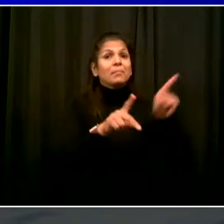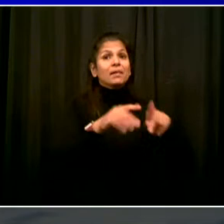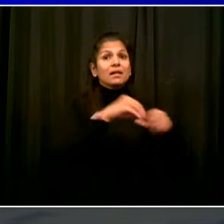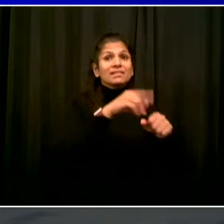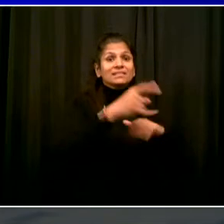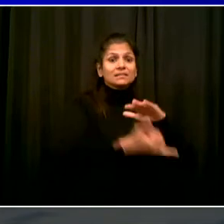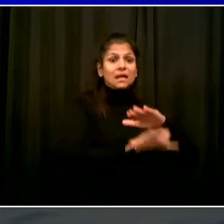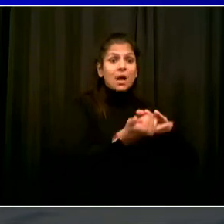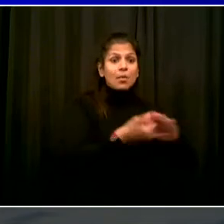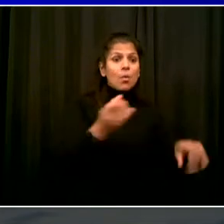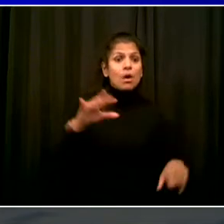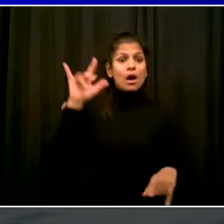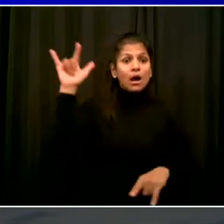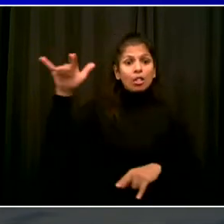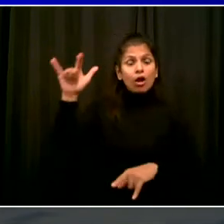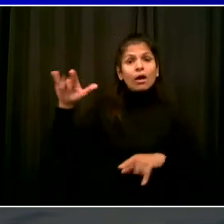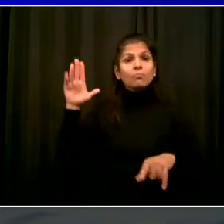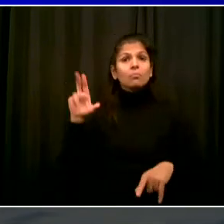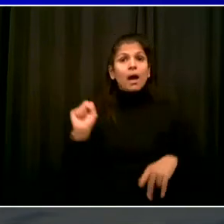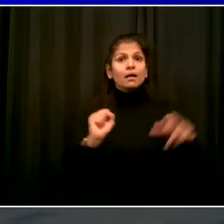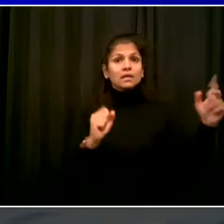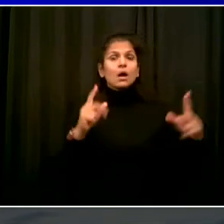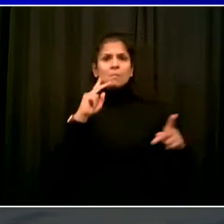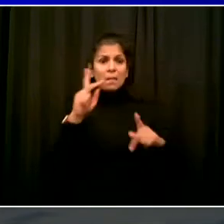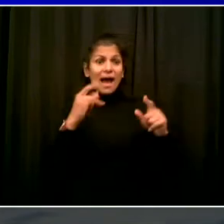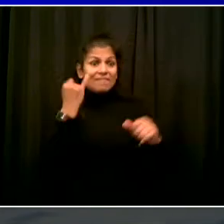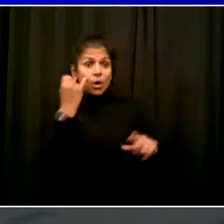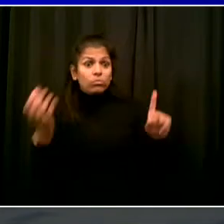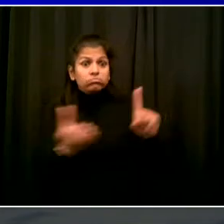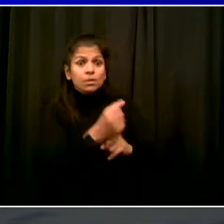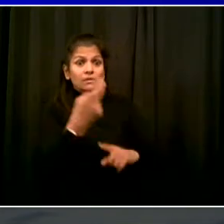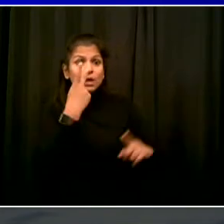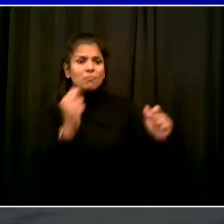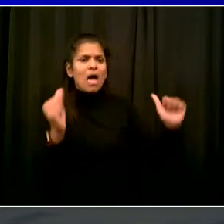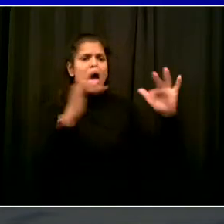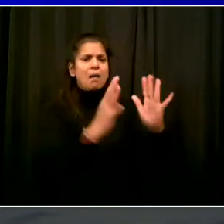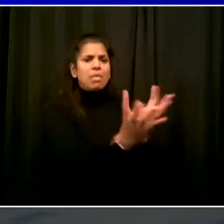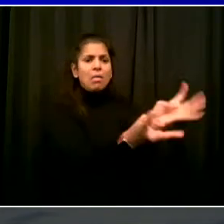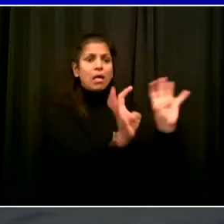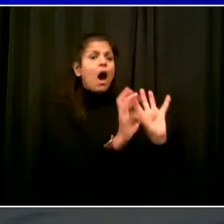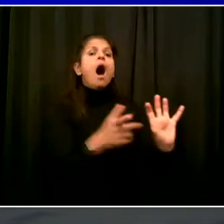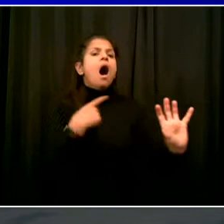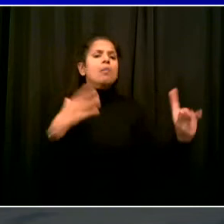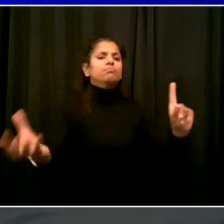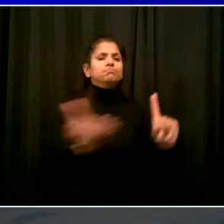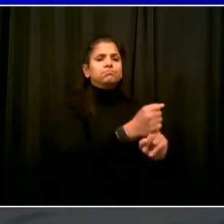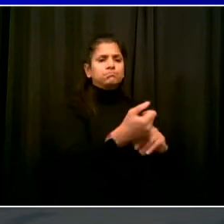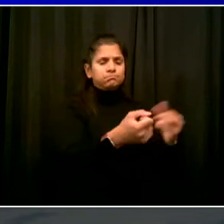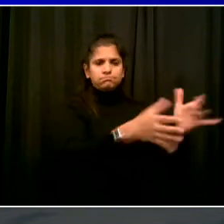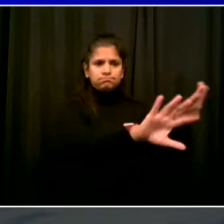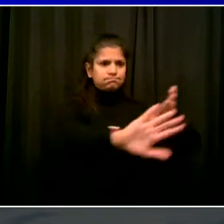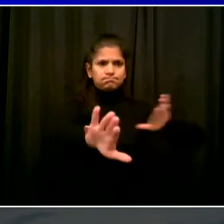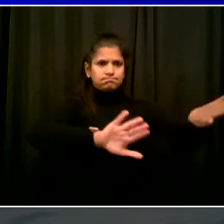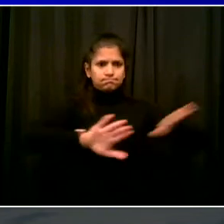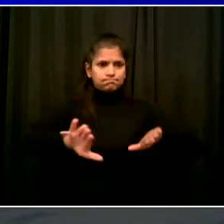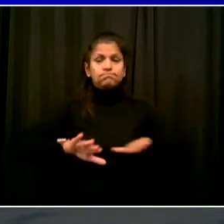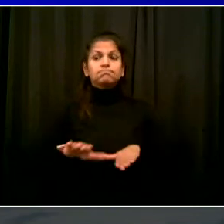DEPUTYS HEHERIFFFFS ARE VINESESTIGATING MASSIVE EVENTS THAT VIOLATE THE CRIMINAL, FIRE,